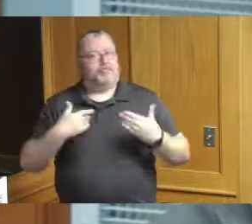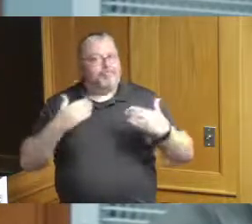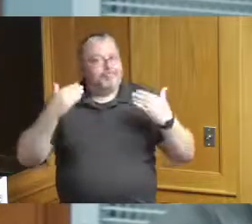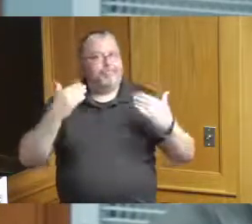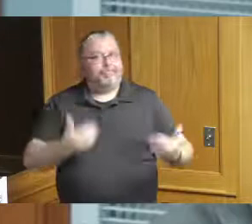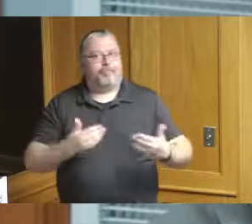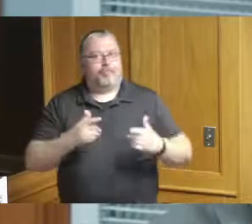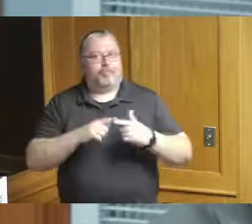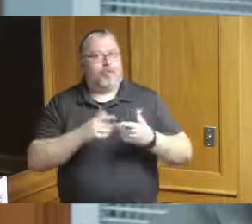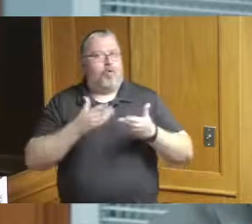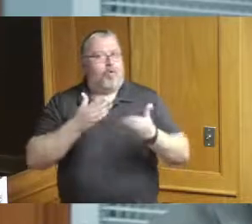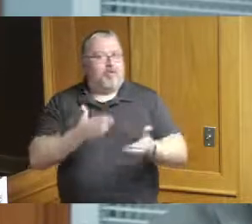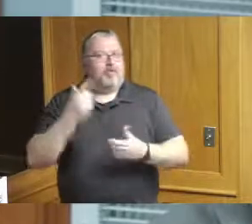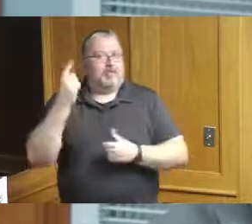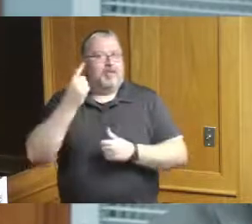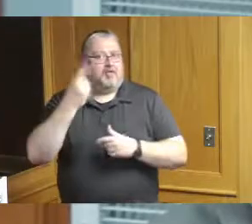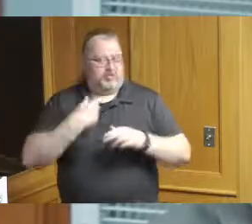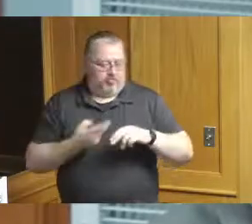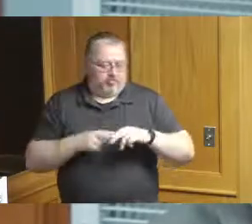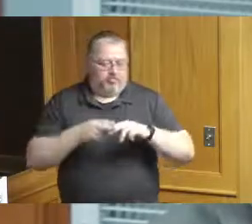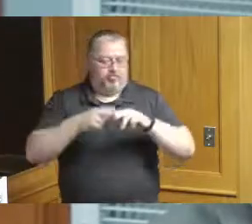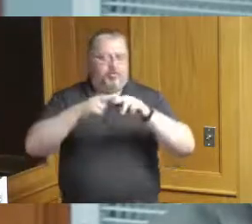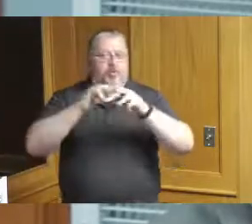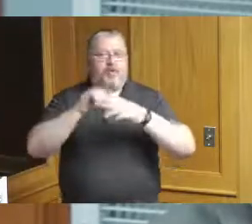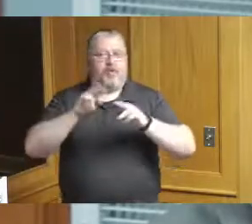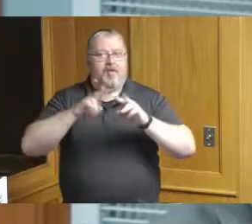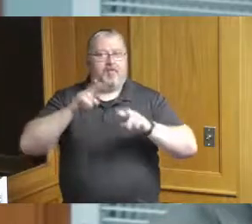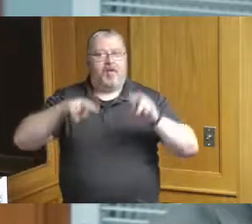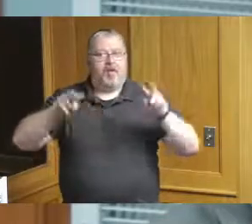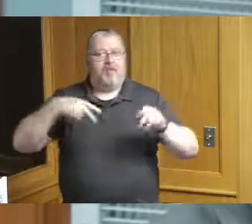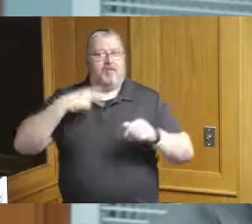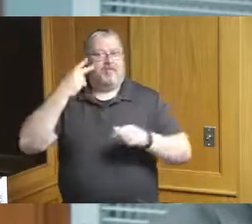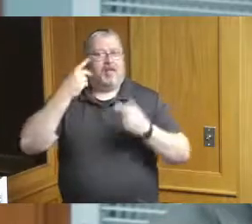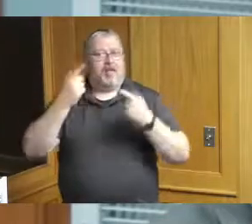vaccination rates and the increase in the in the variant i think it's time certainly to revisit